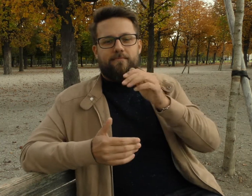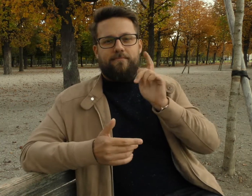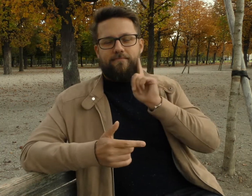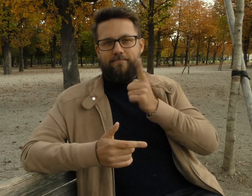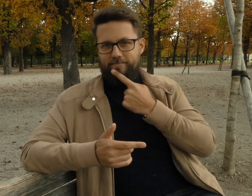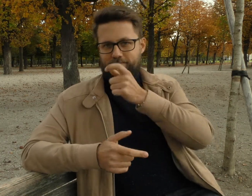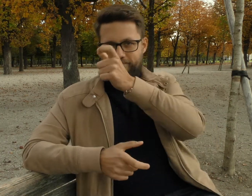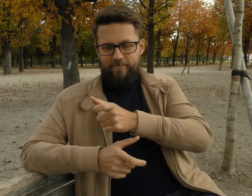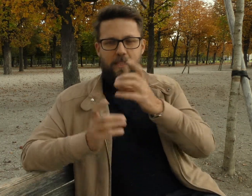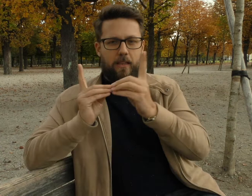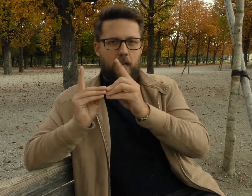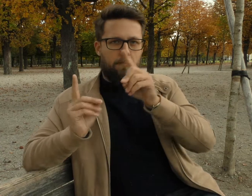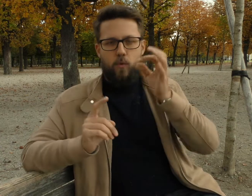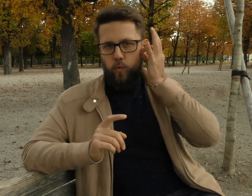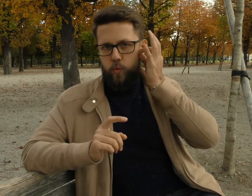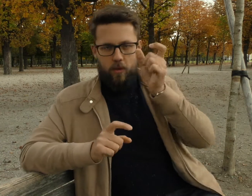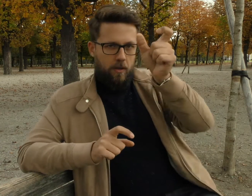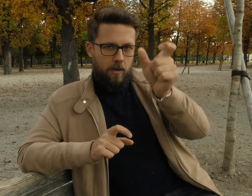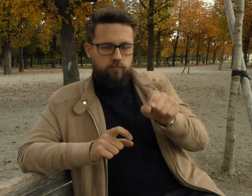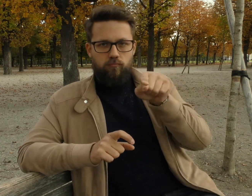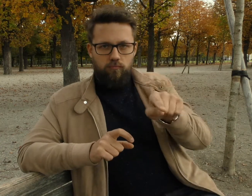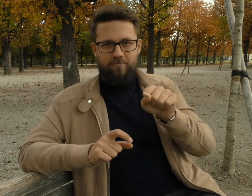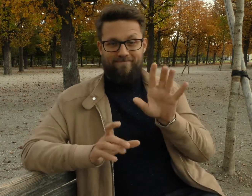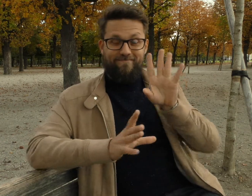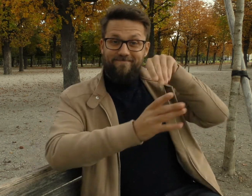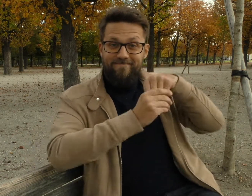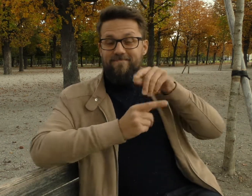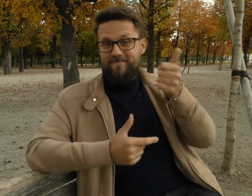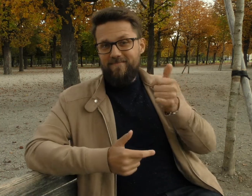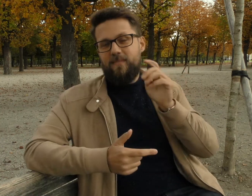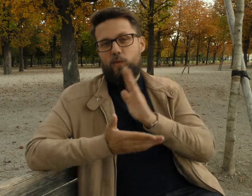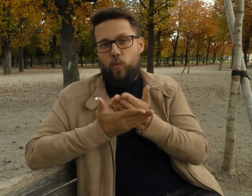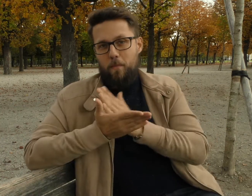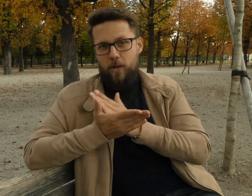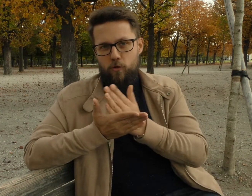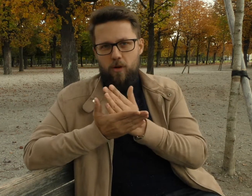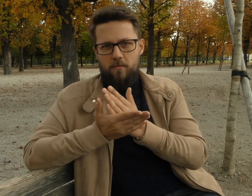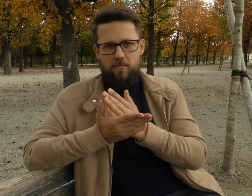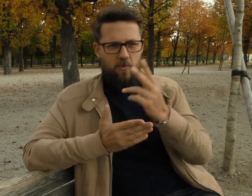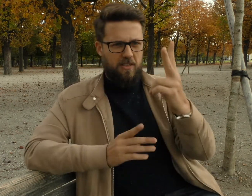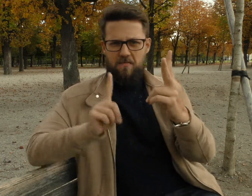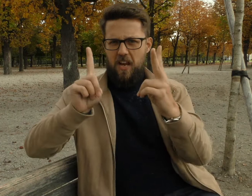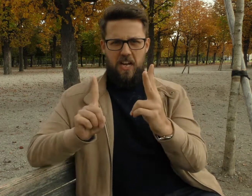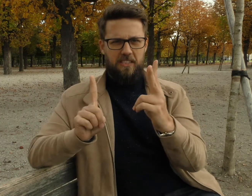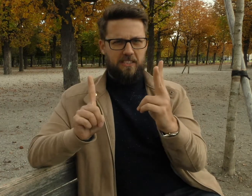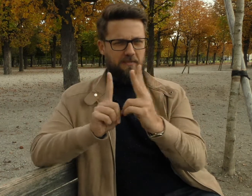a deaf person who has a date with a hearing person and an interpreter also comes along to this date. This setting that 2 people come to the date